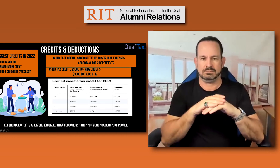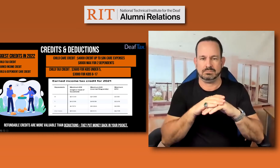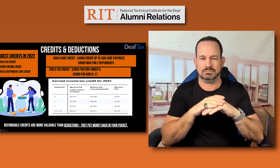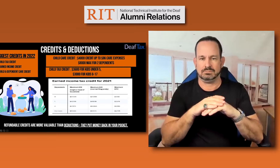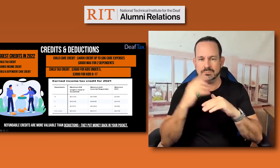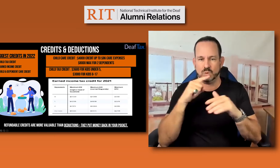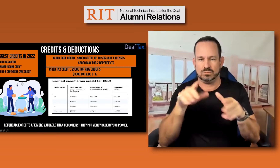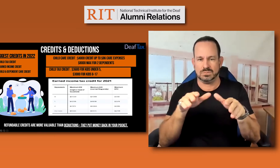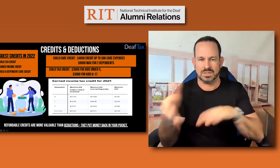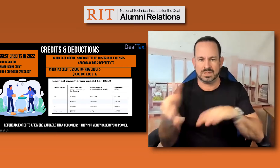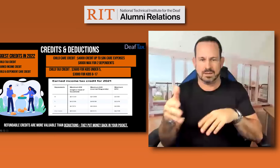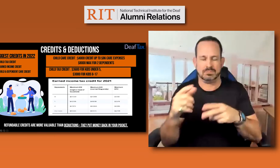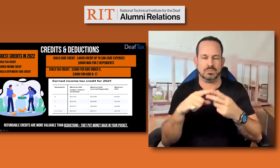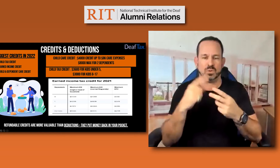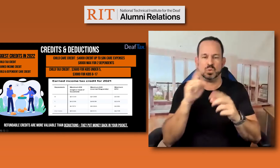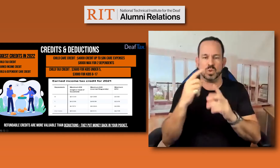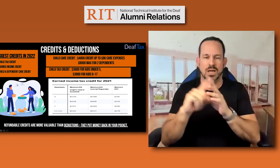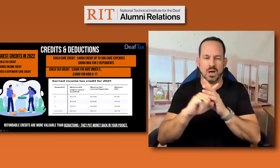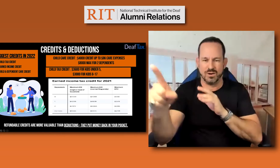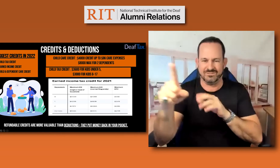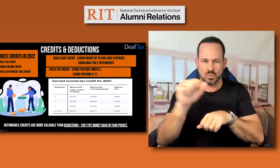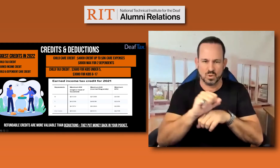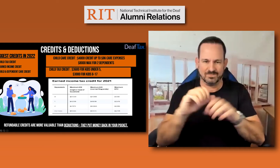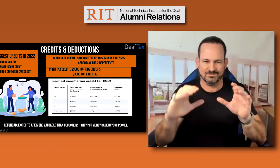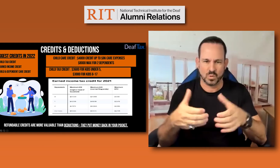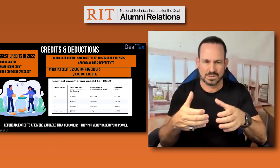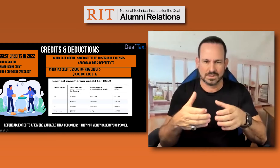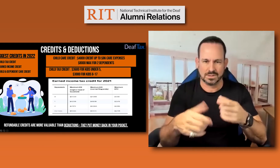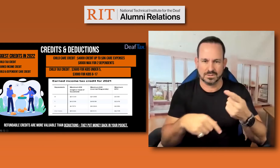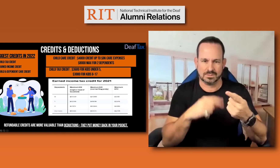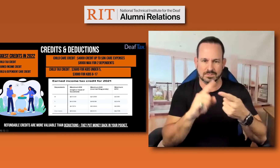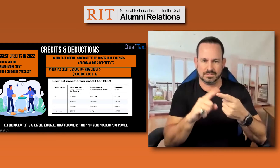for the population numbers to increase